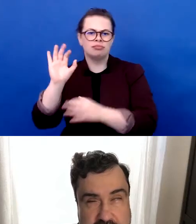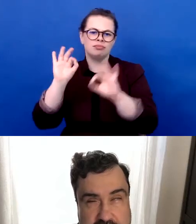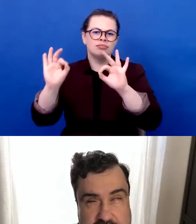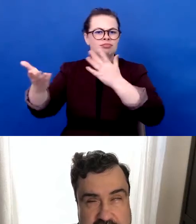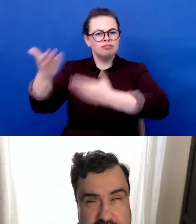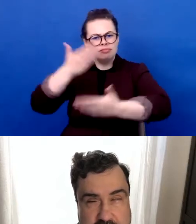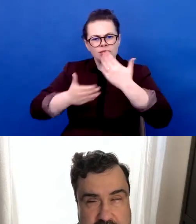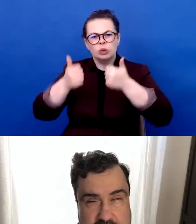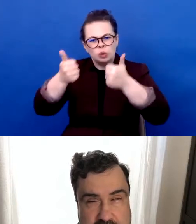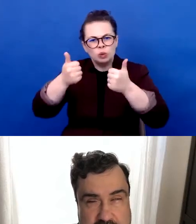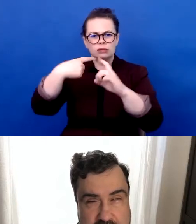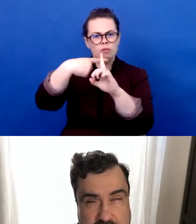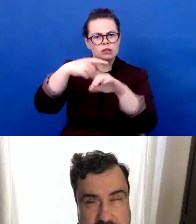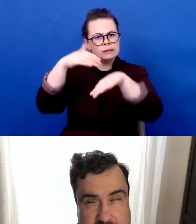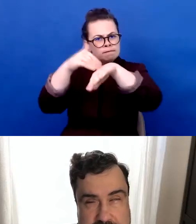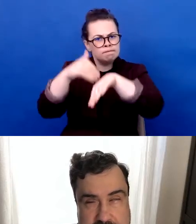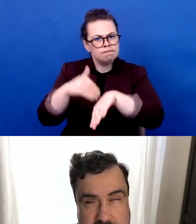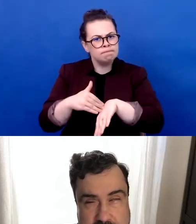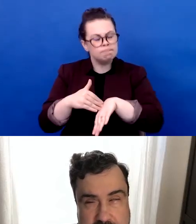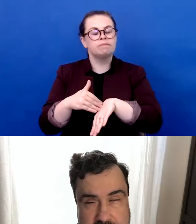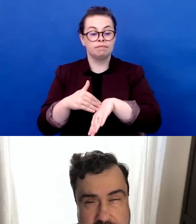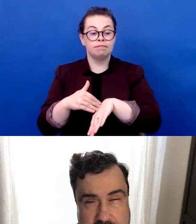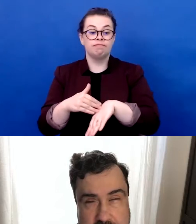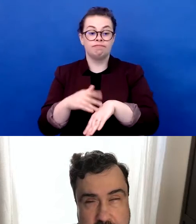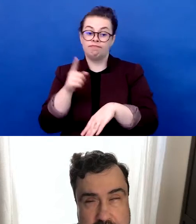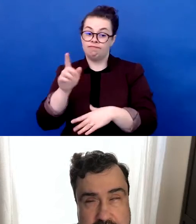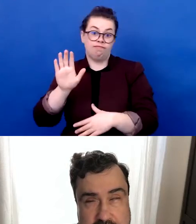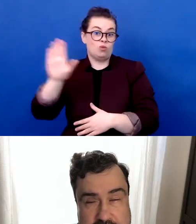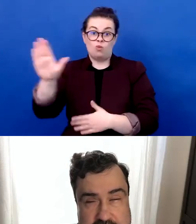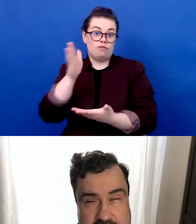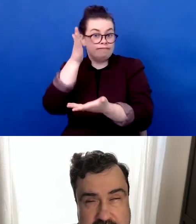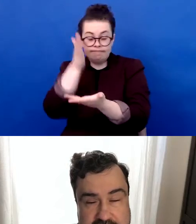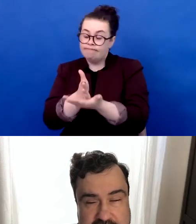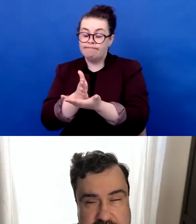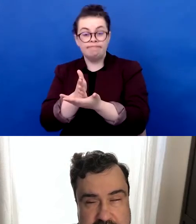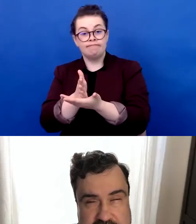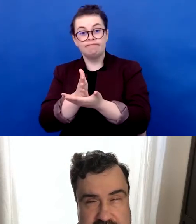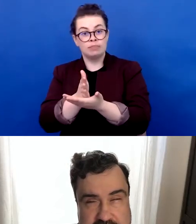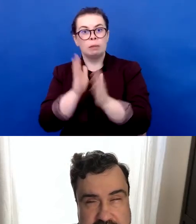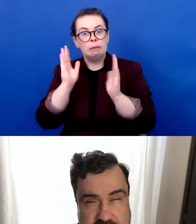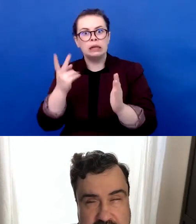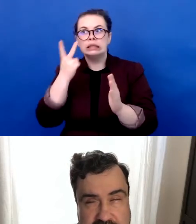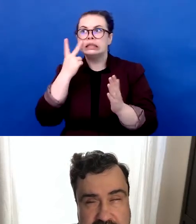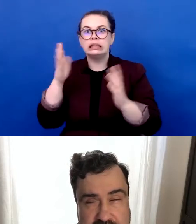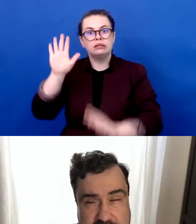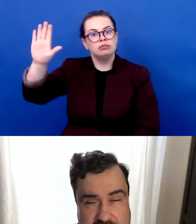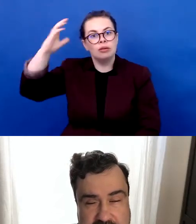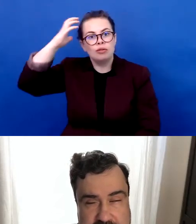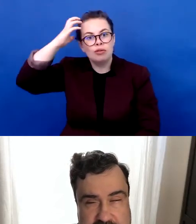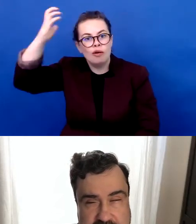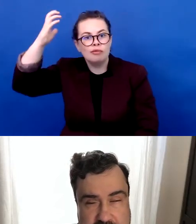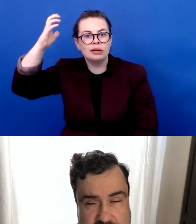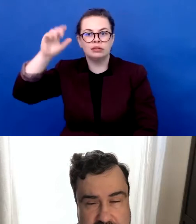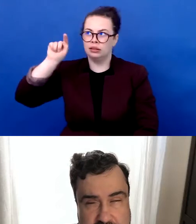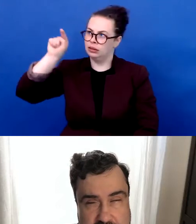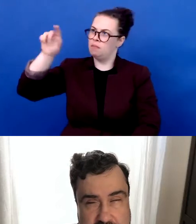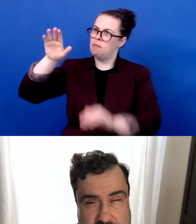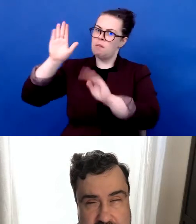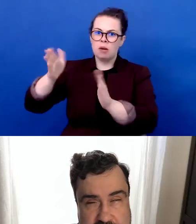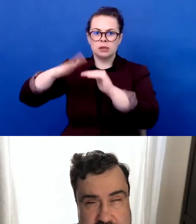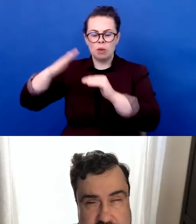need to see more more recognition of governments by governments for for the rights of persons with